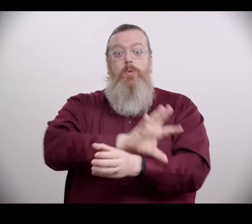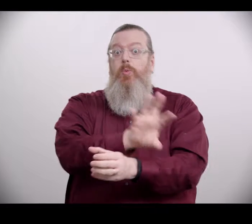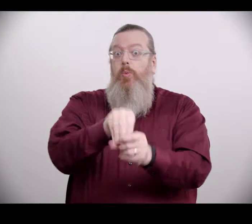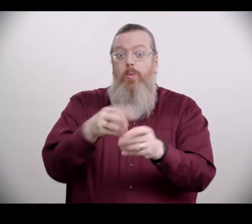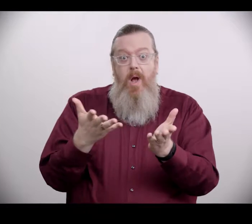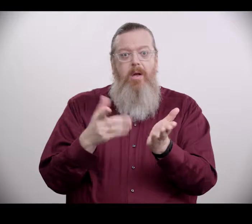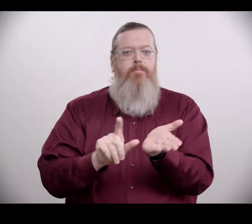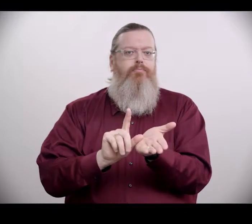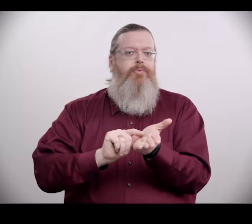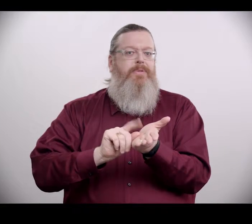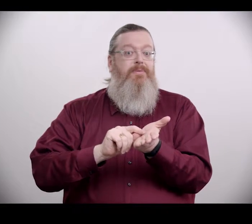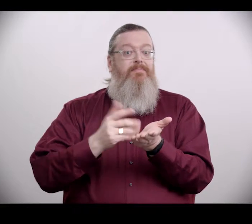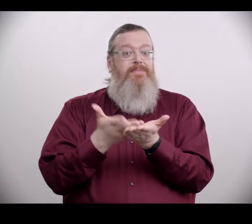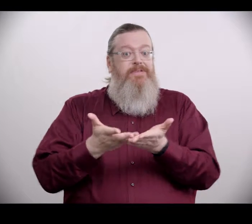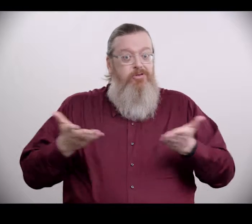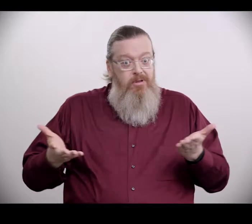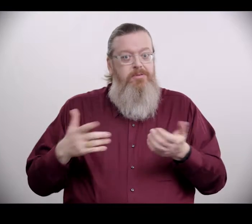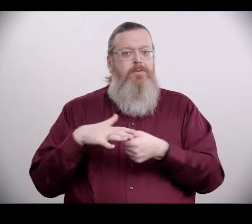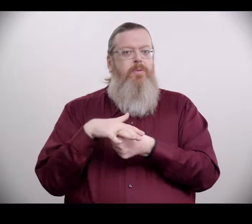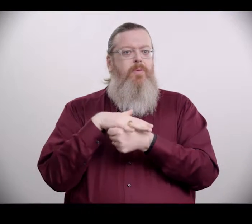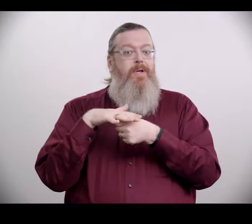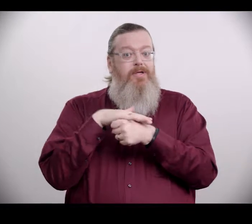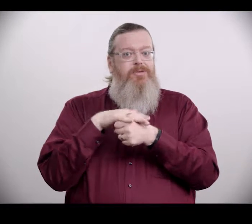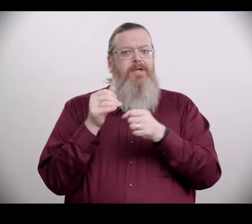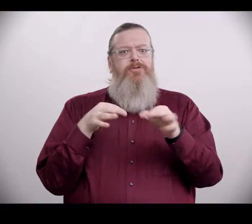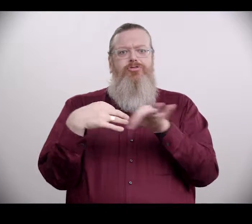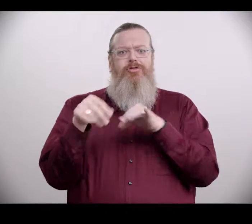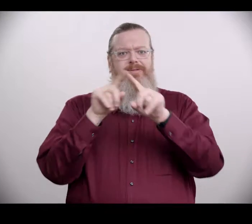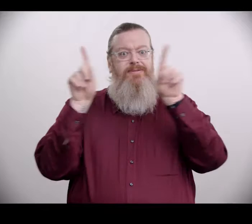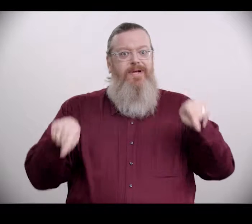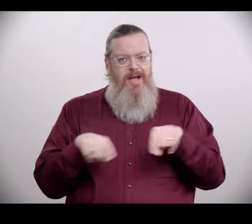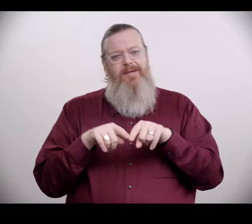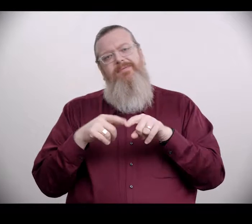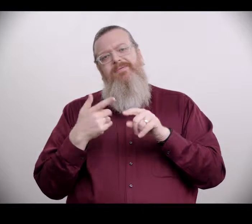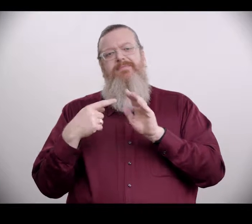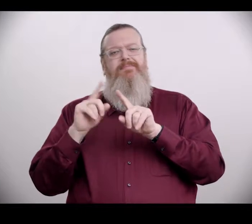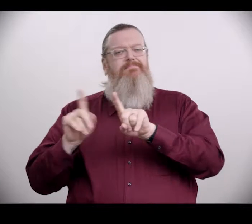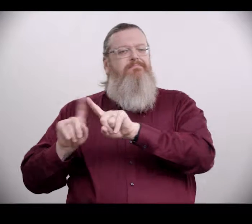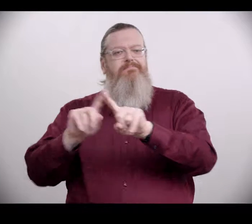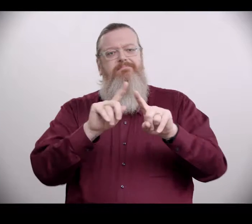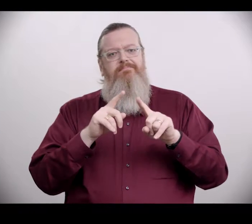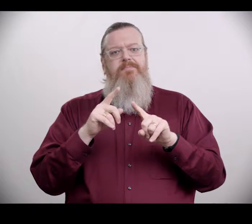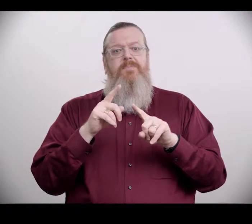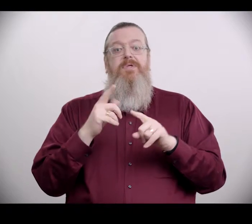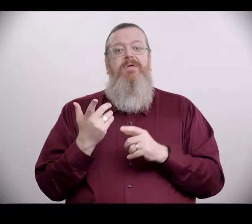(including printed material, location and directional signs, etc.) in an alternate format